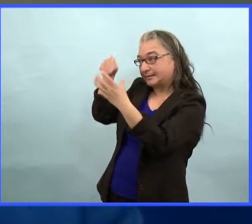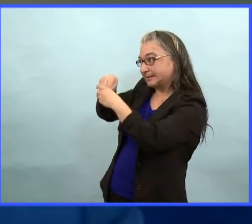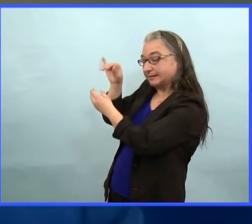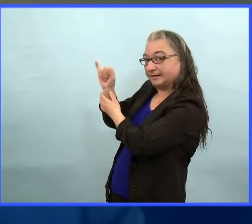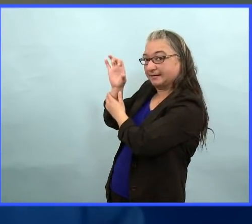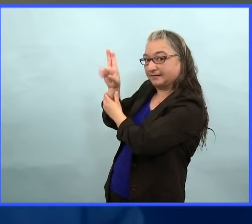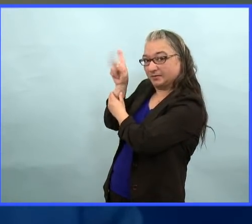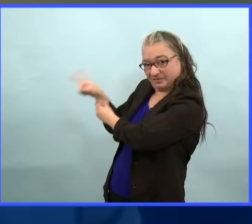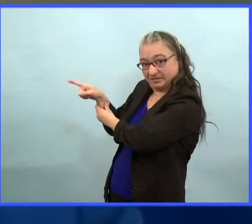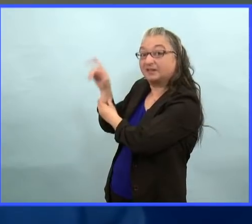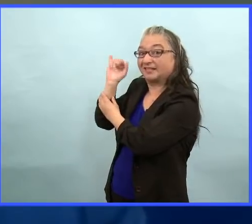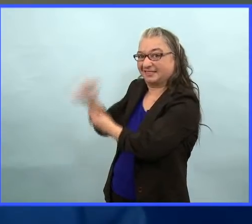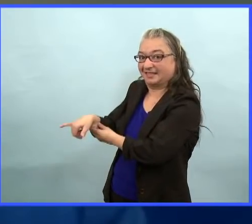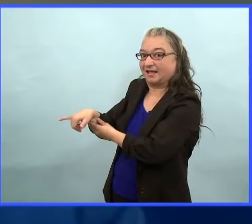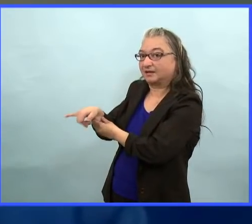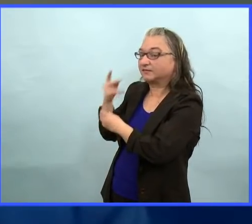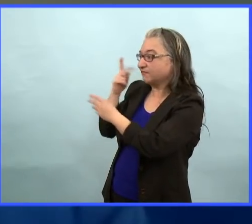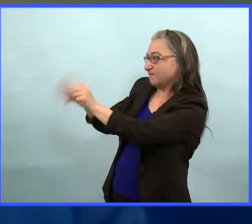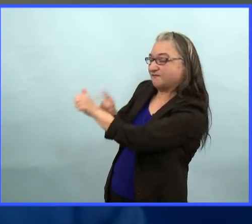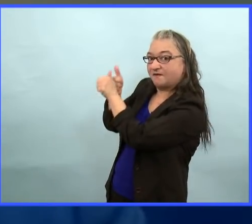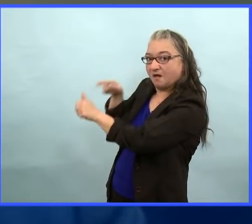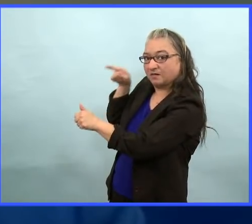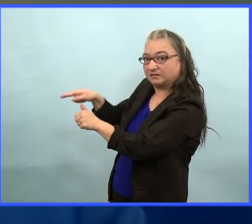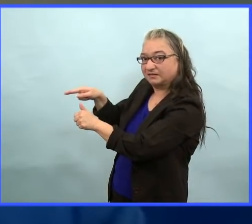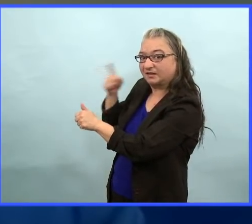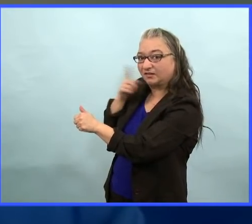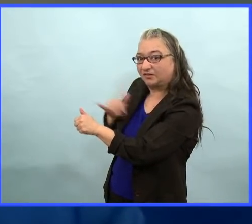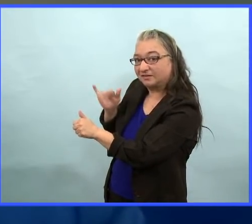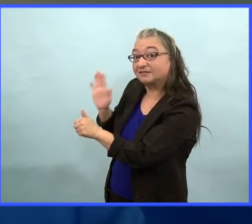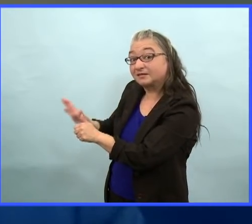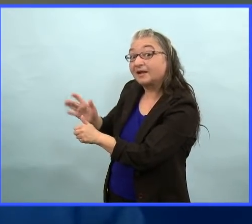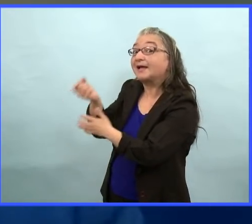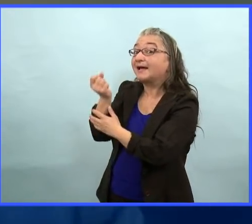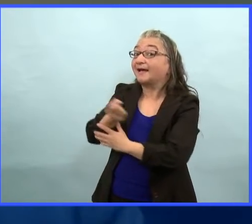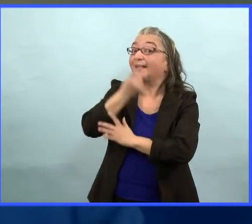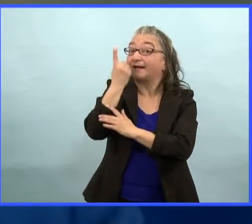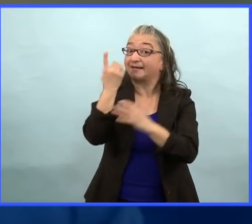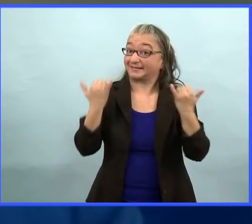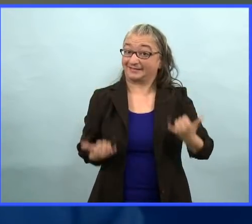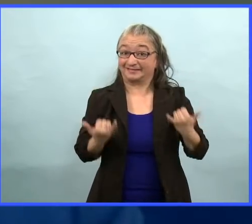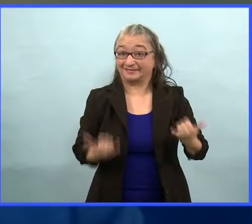now we're yet again in unknown territory as we see very high numbers of covert positive